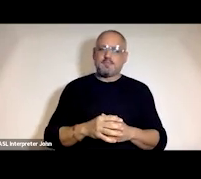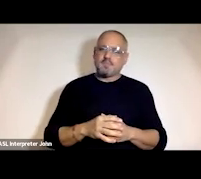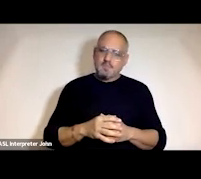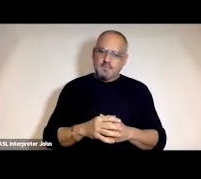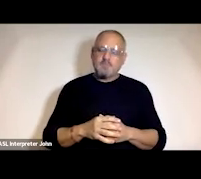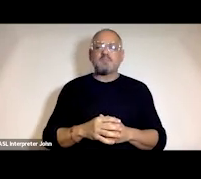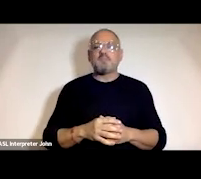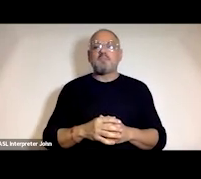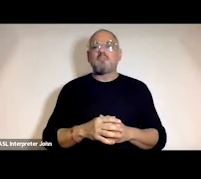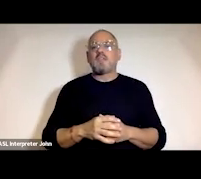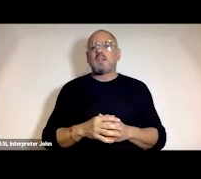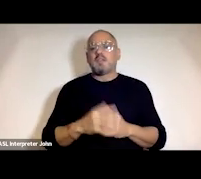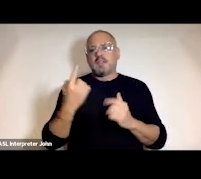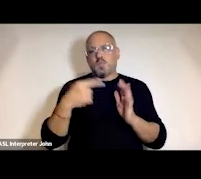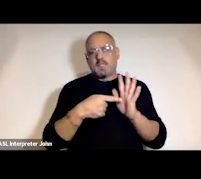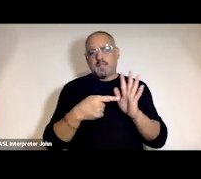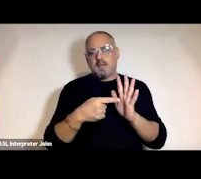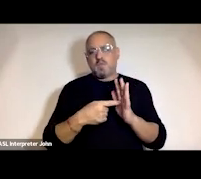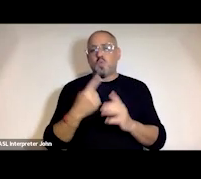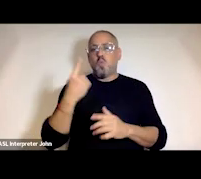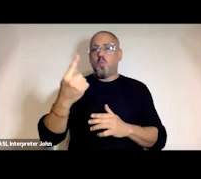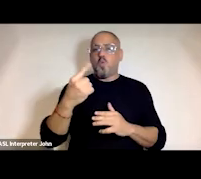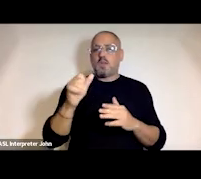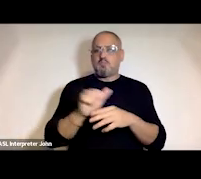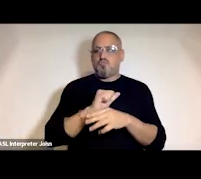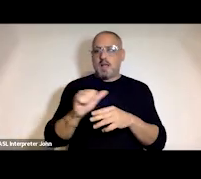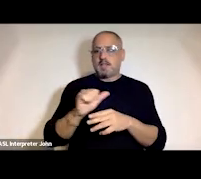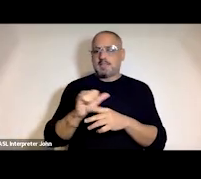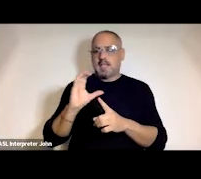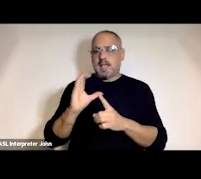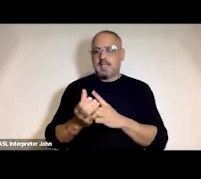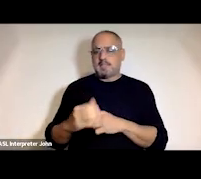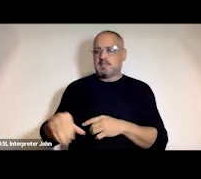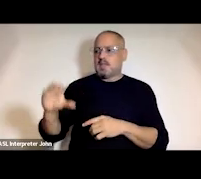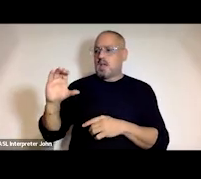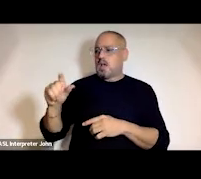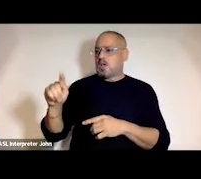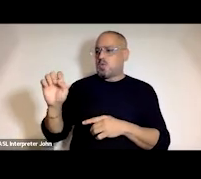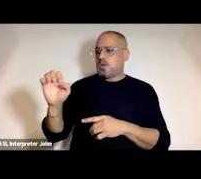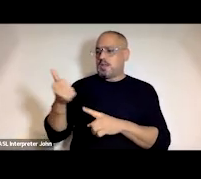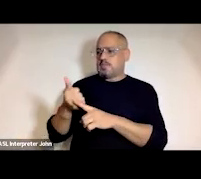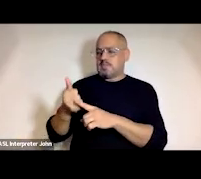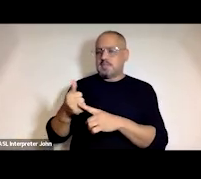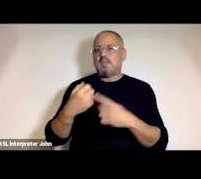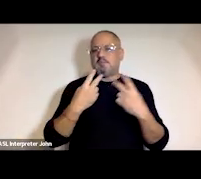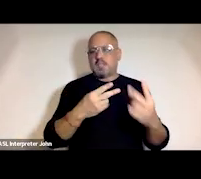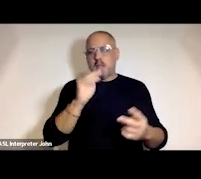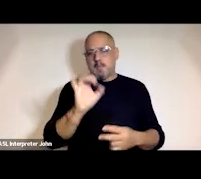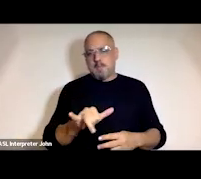So, as an example for one of the practice cases, Colette was seen in May of 2022